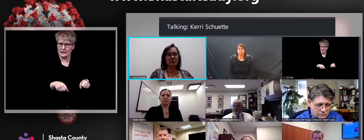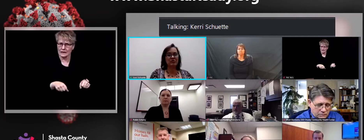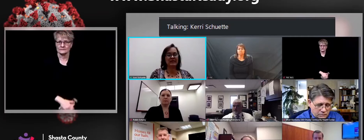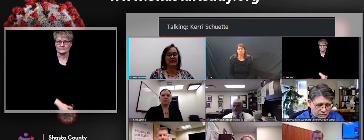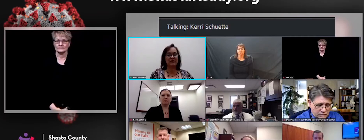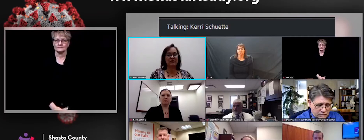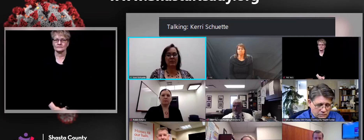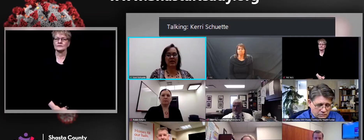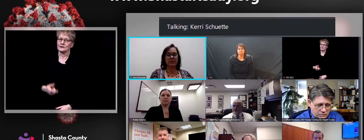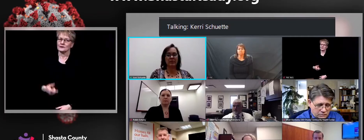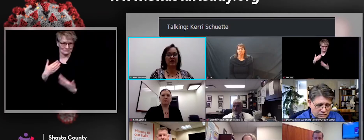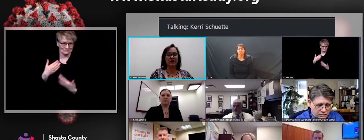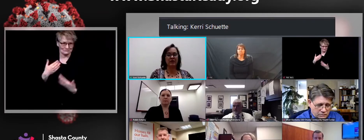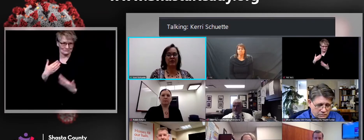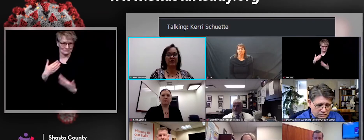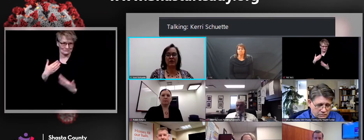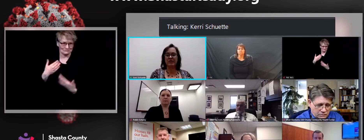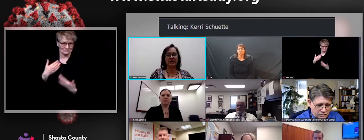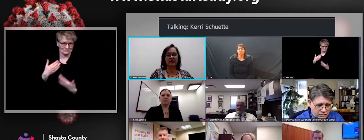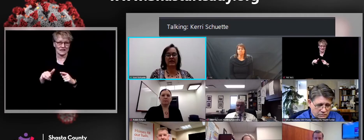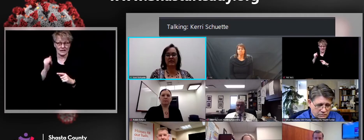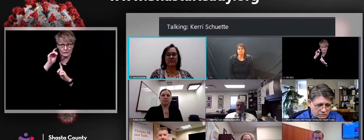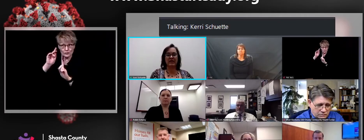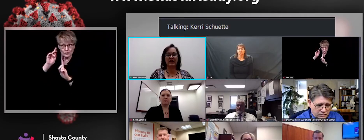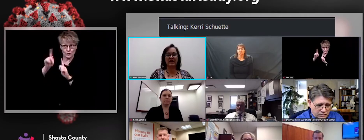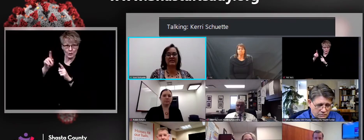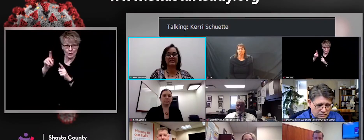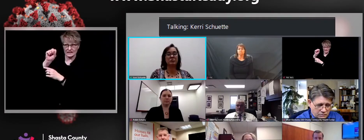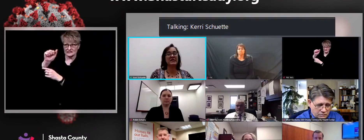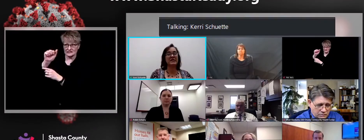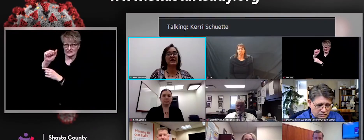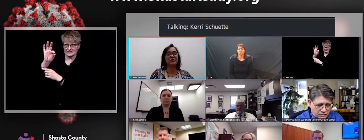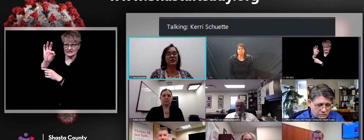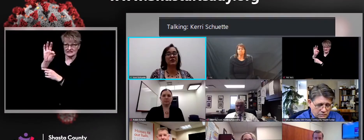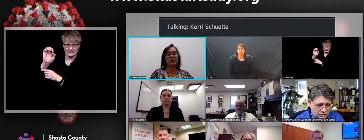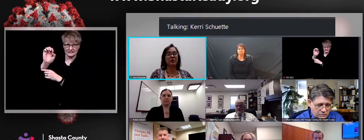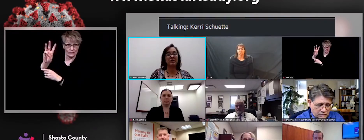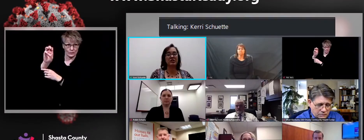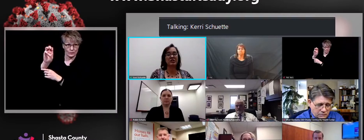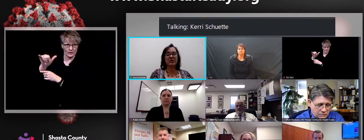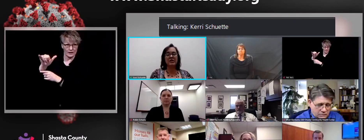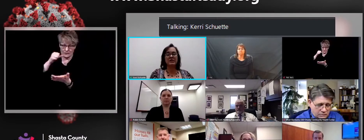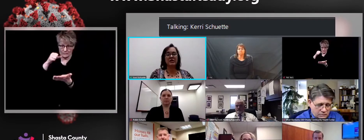that Safeway page, that very first link that you get, it says, please answer following questions